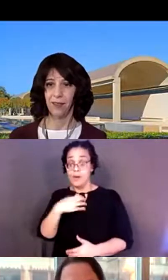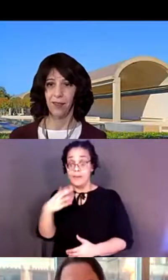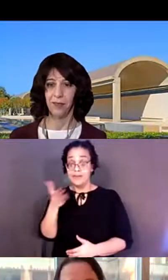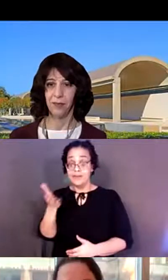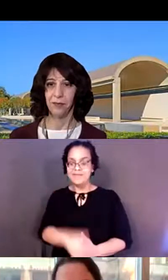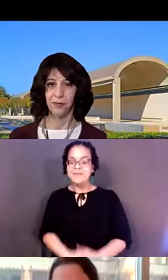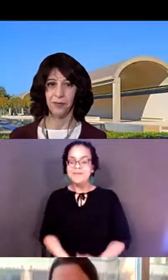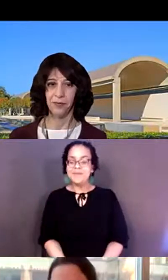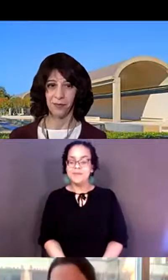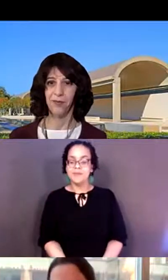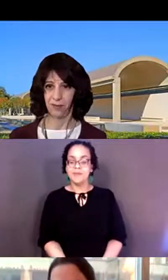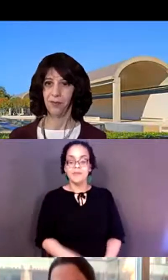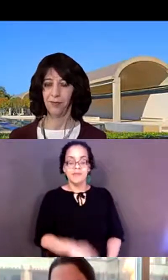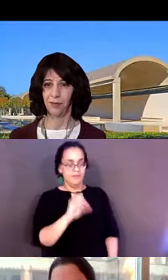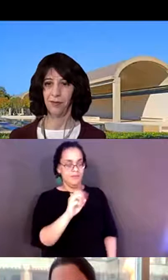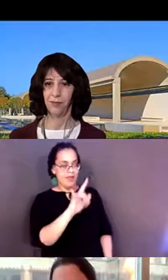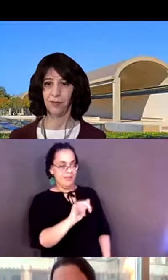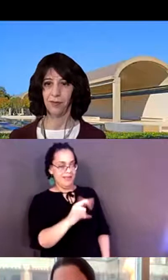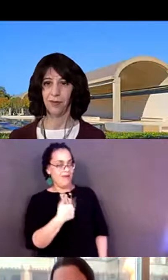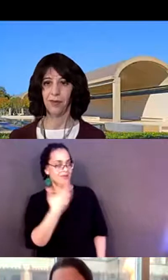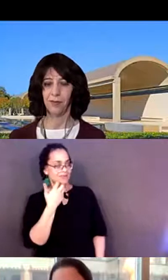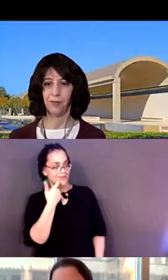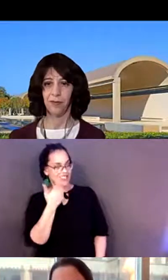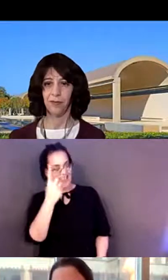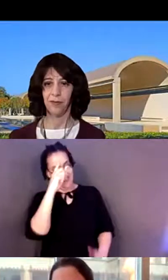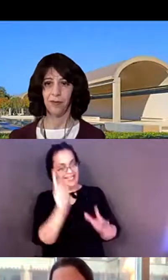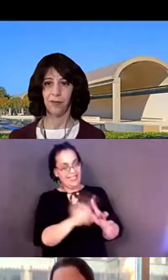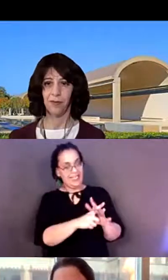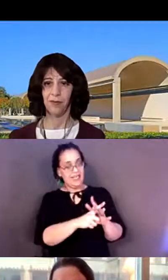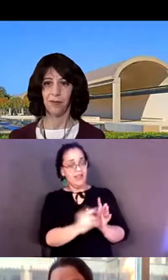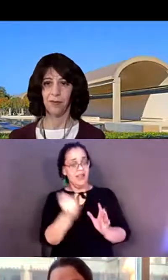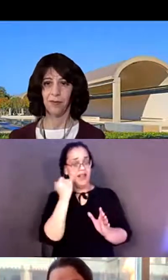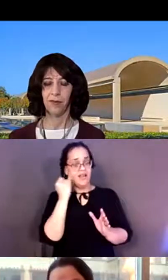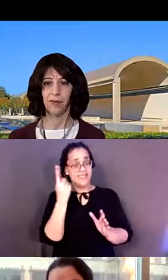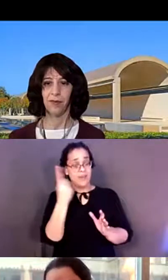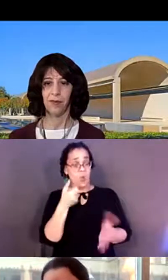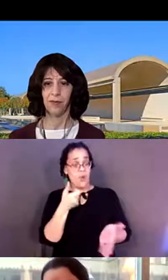But I was going to say, Anna, you know I think if someone's being denied a